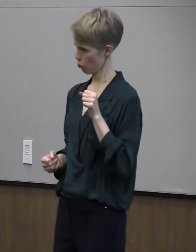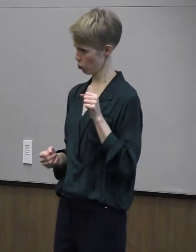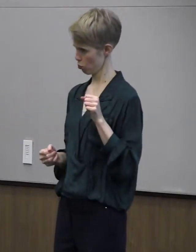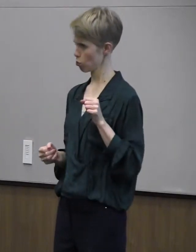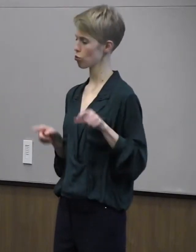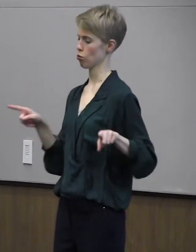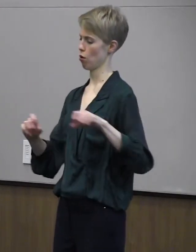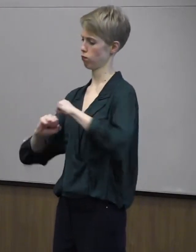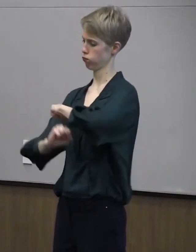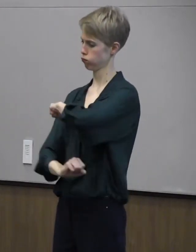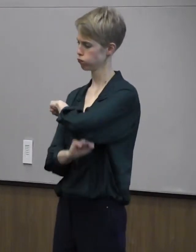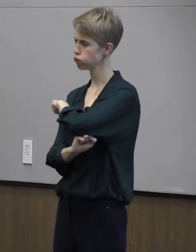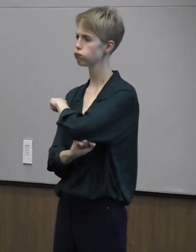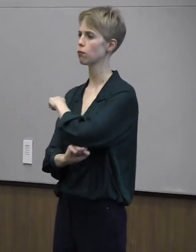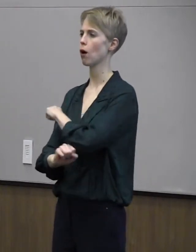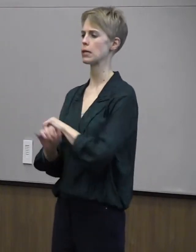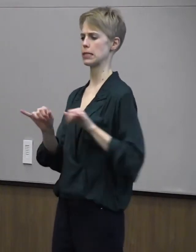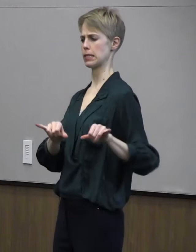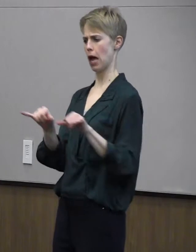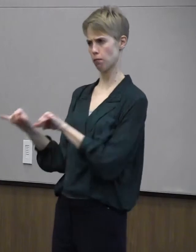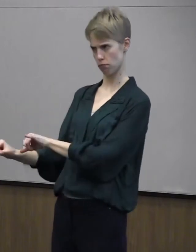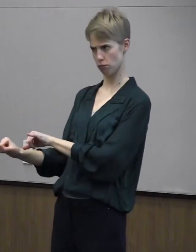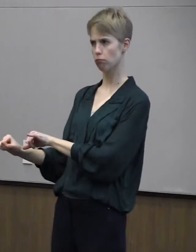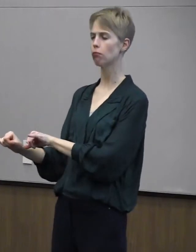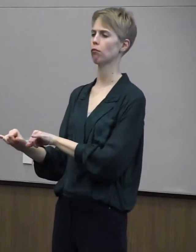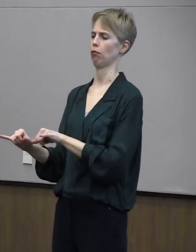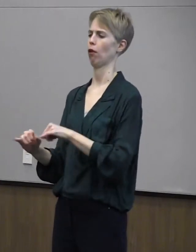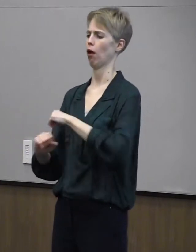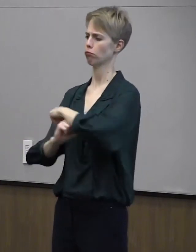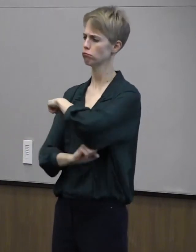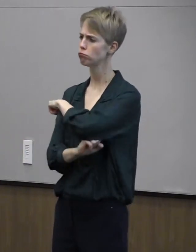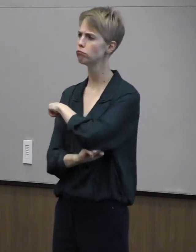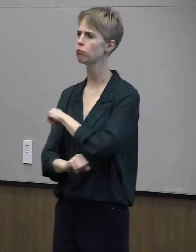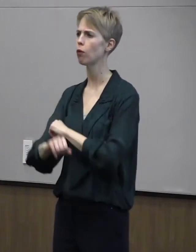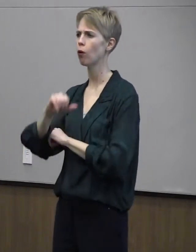principle of both is the same, that no one give any kind of preference to